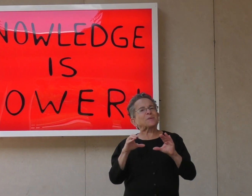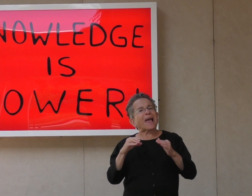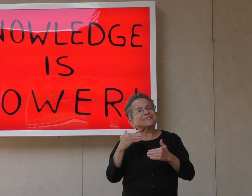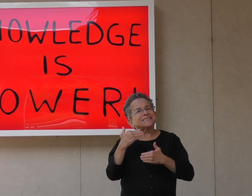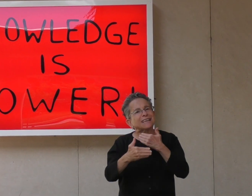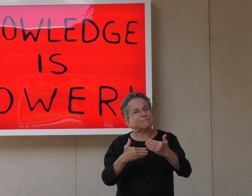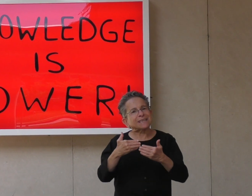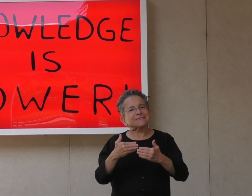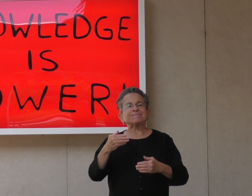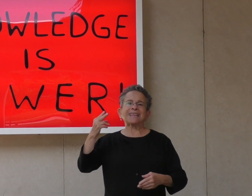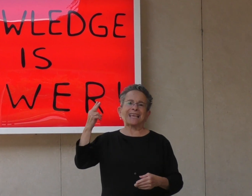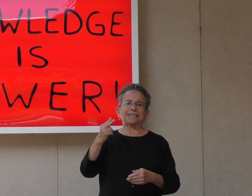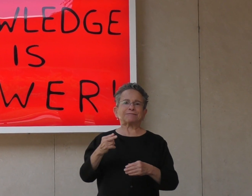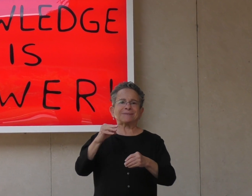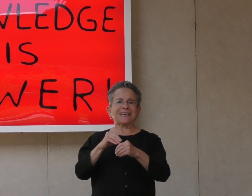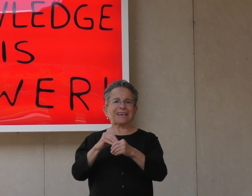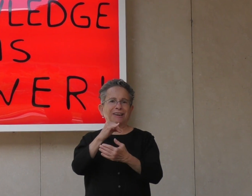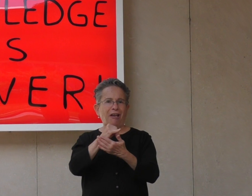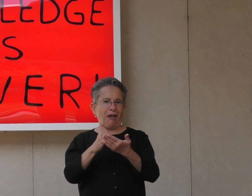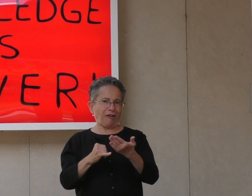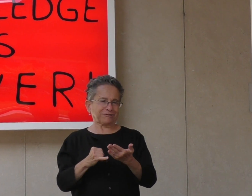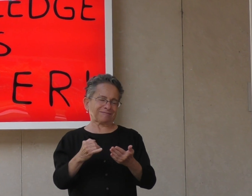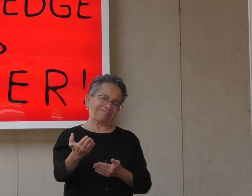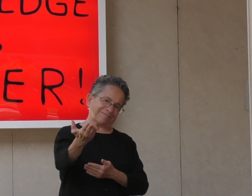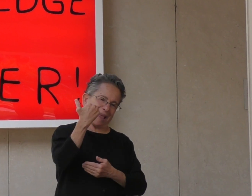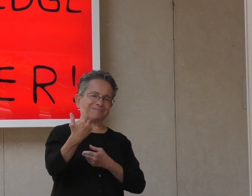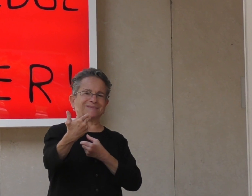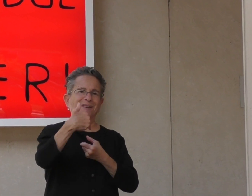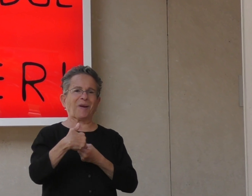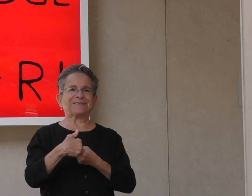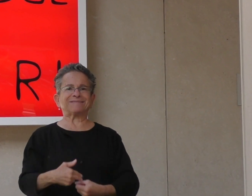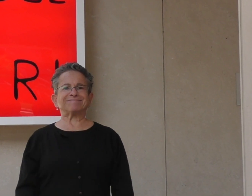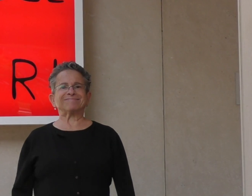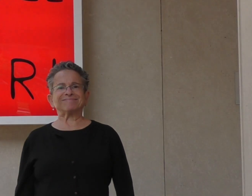I'm hosting a series on history in art. Come and join me in the tour!